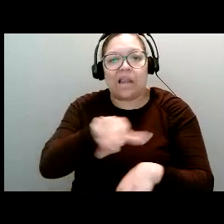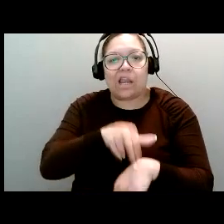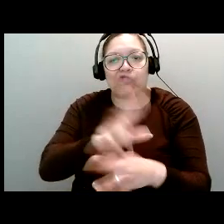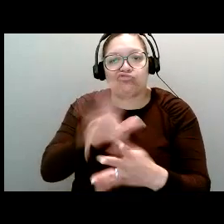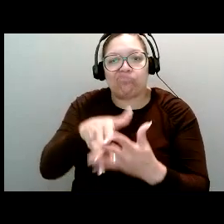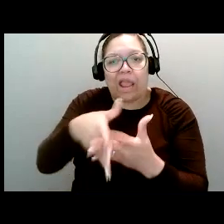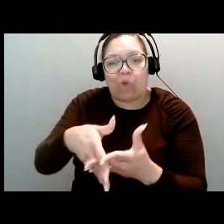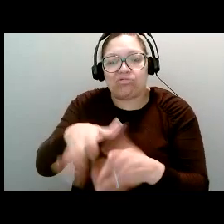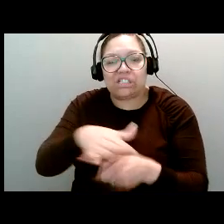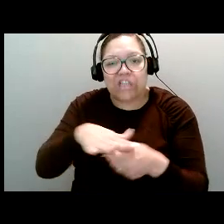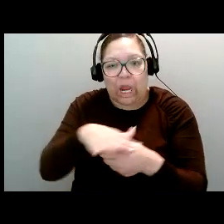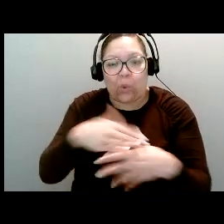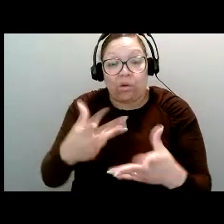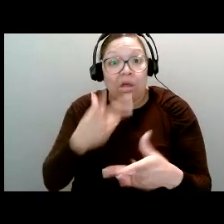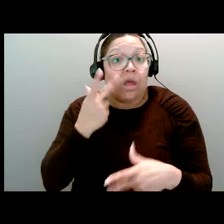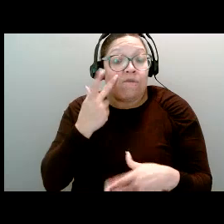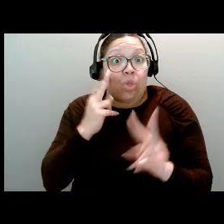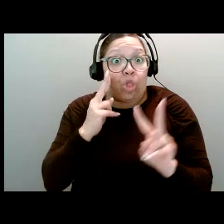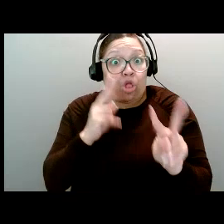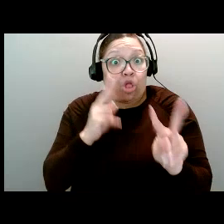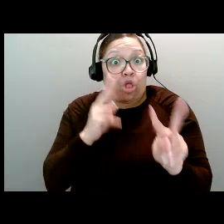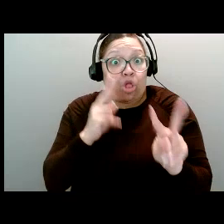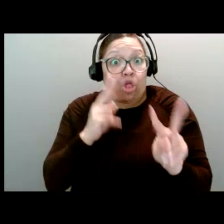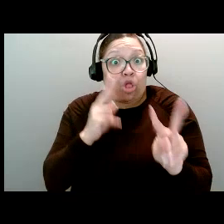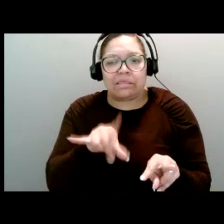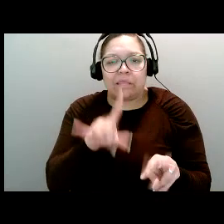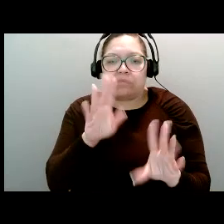And if you look at it, it's a lovely image of the Susquehanna